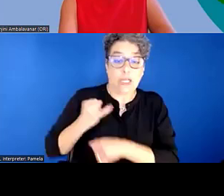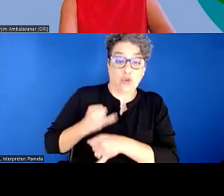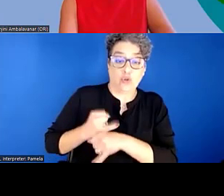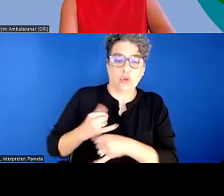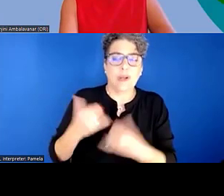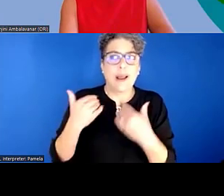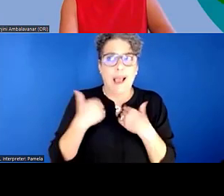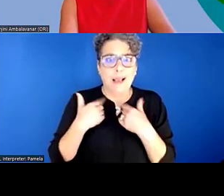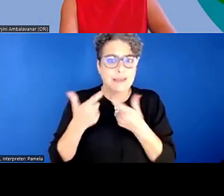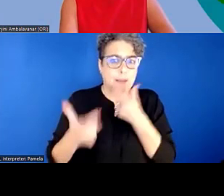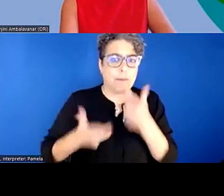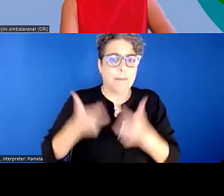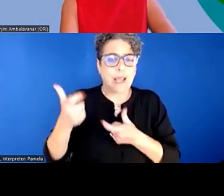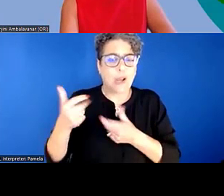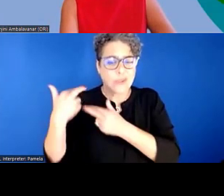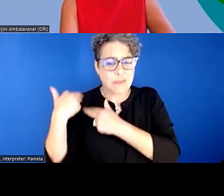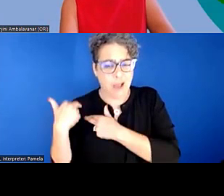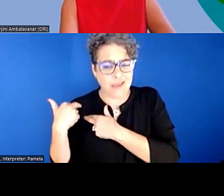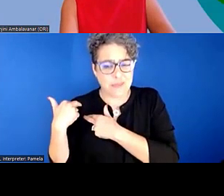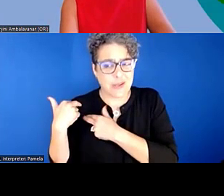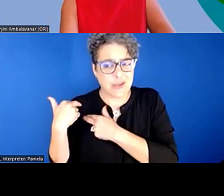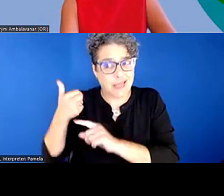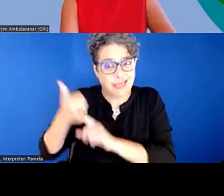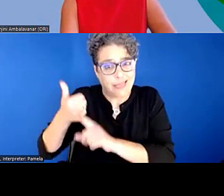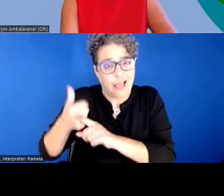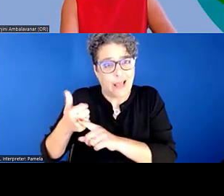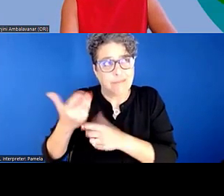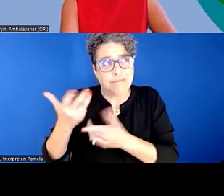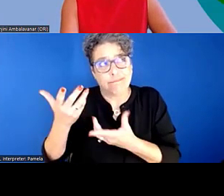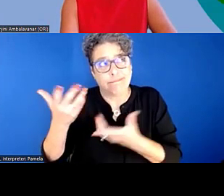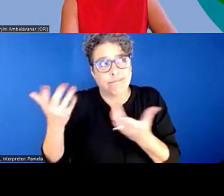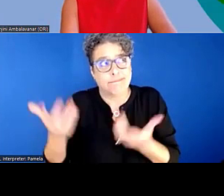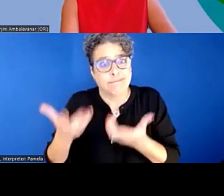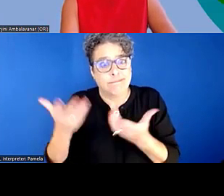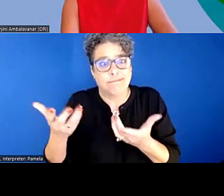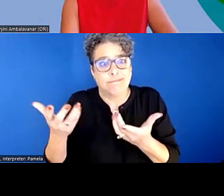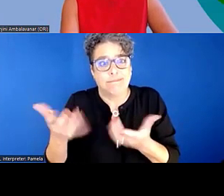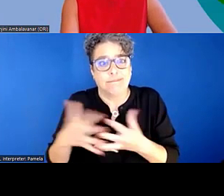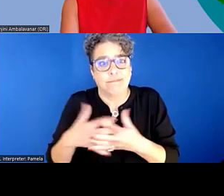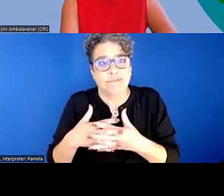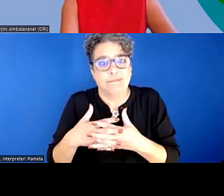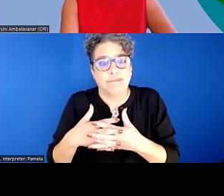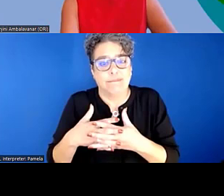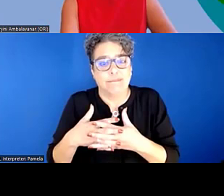because the institution is receiving the grant funds,